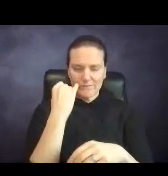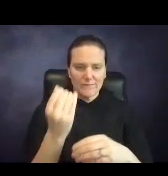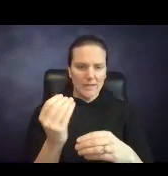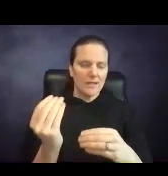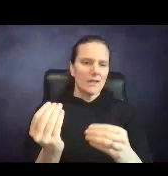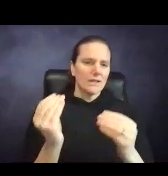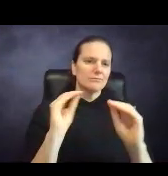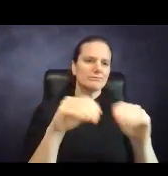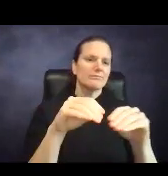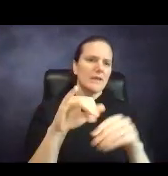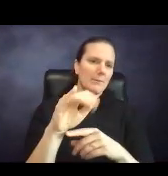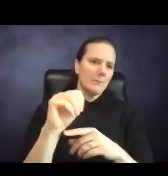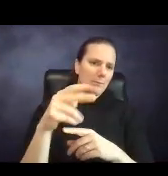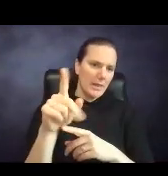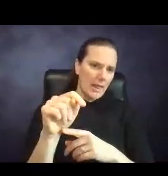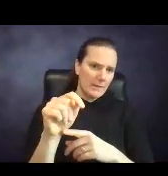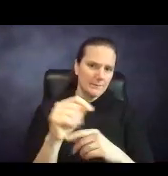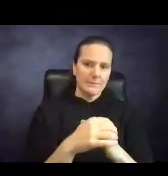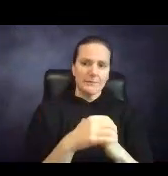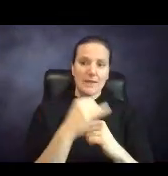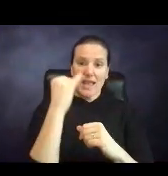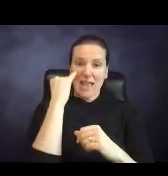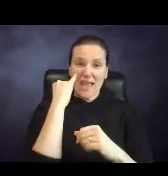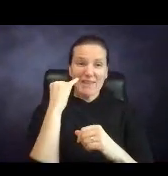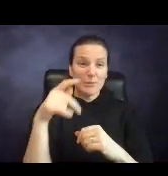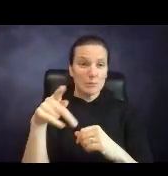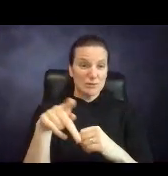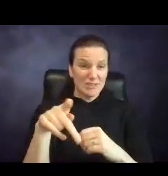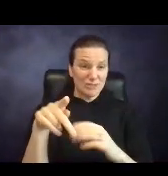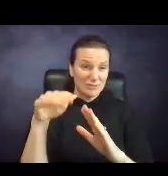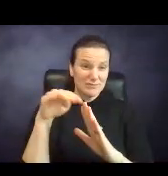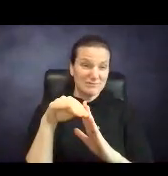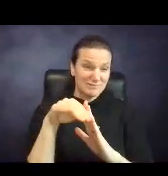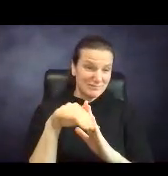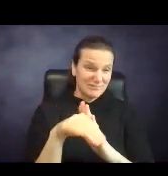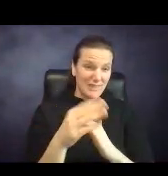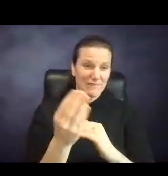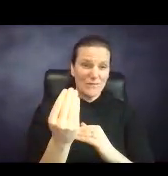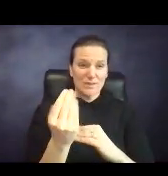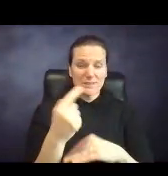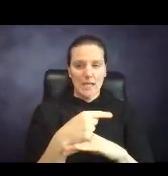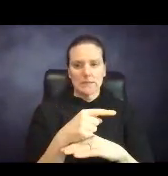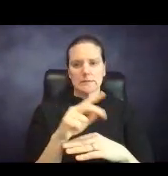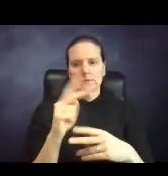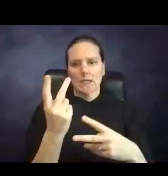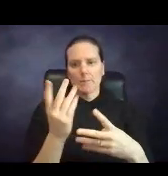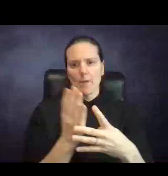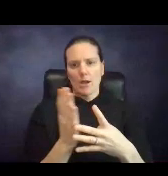And so then when that progesterone declines at the end of those 14 days, the second half of your cycle, that's when you shed.